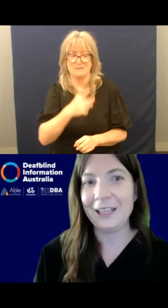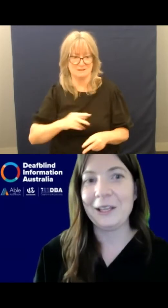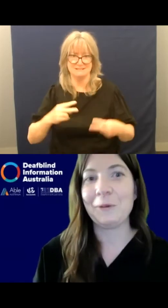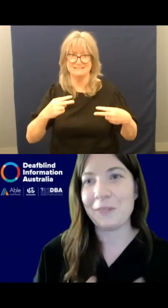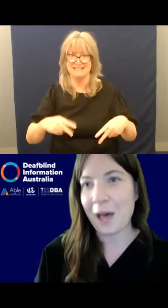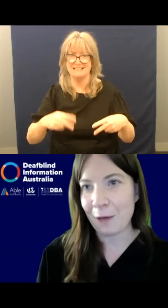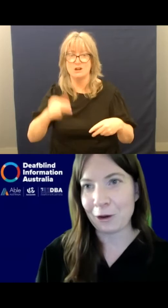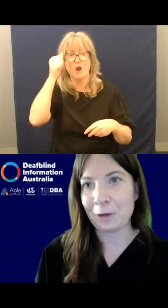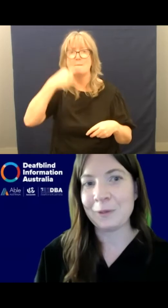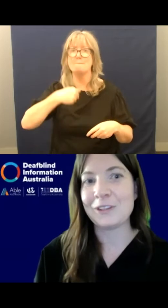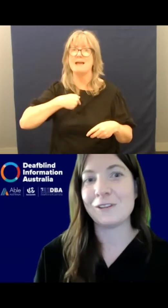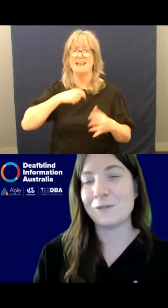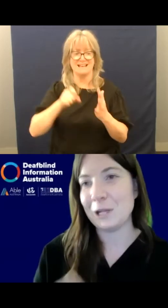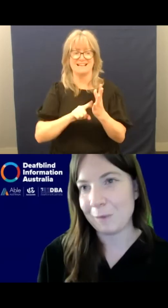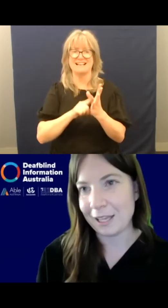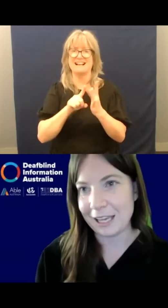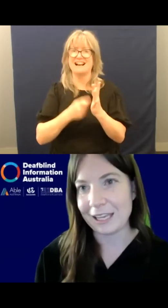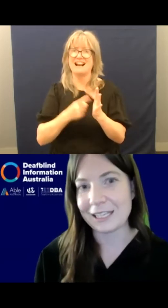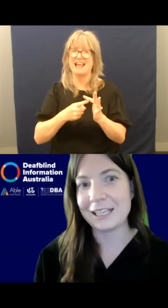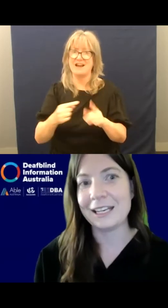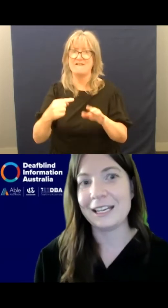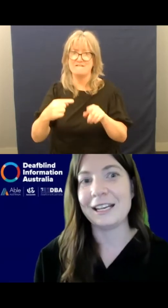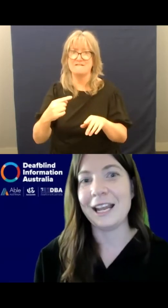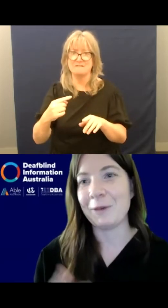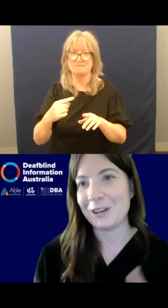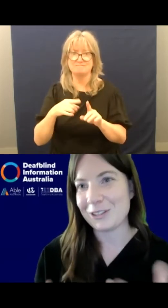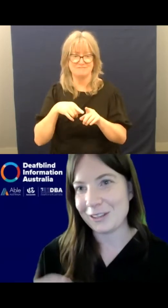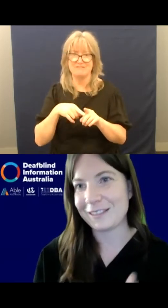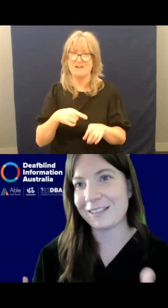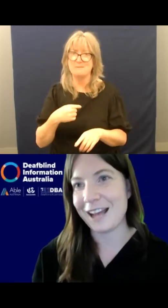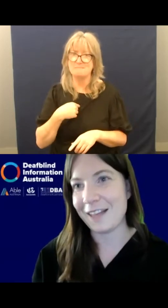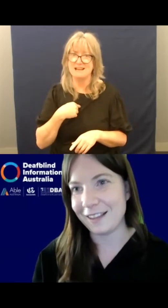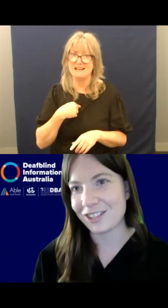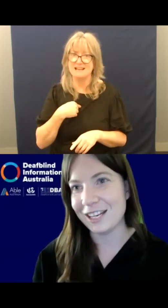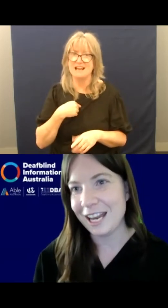we are in the art room, she's following my lead. And we are going to do this to start the session.